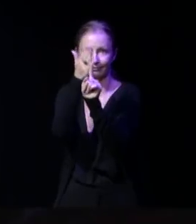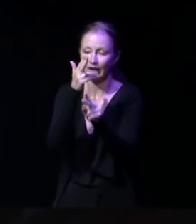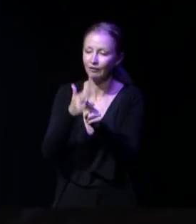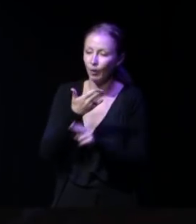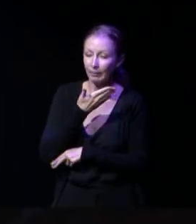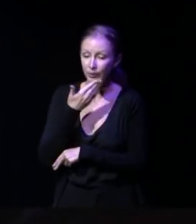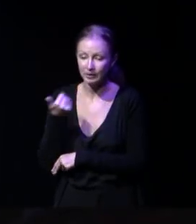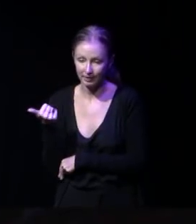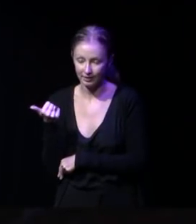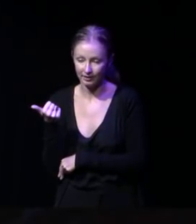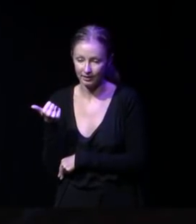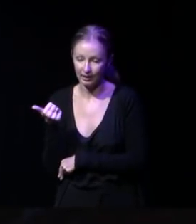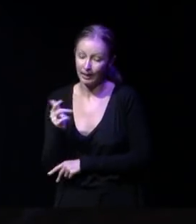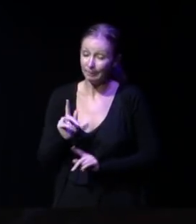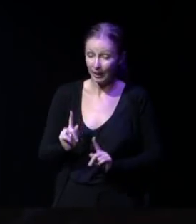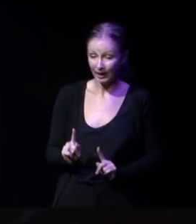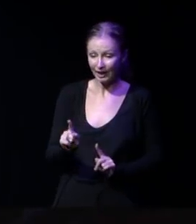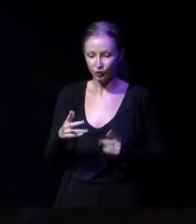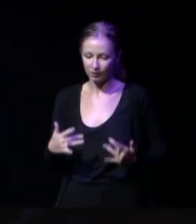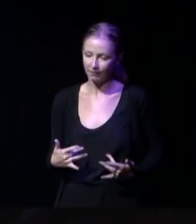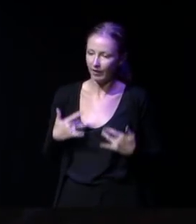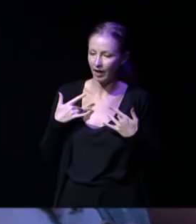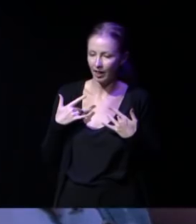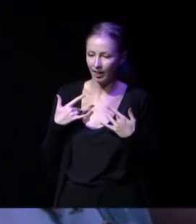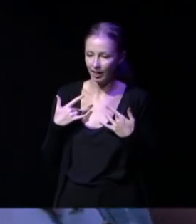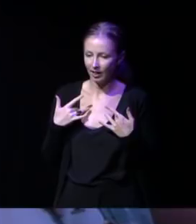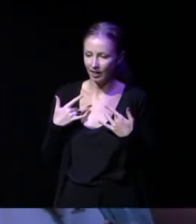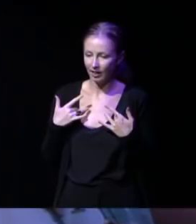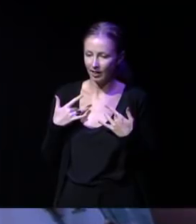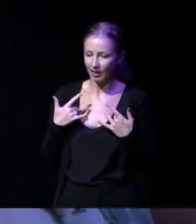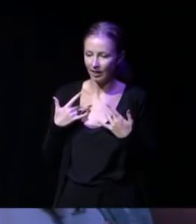And yet you feel not beautiful, you know.